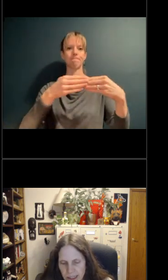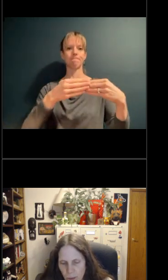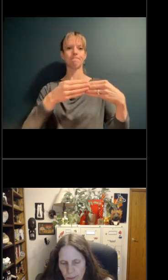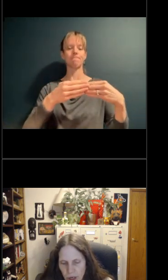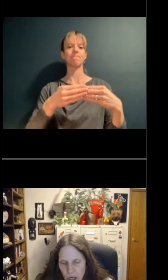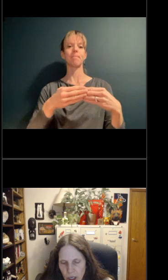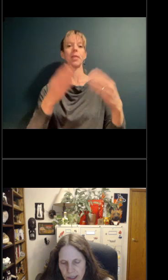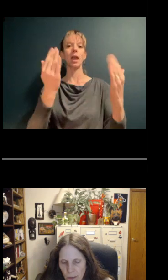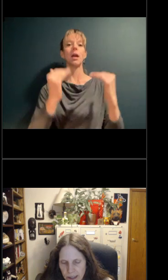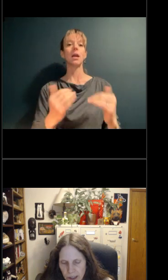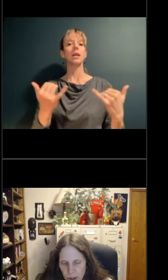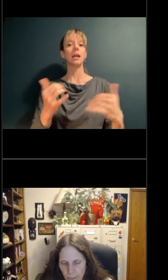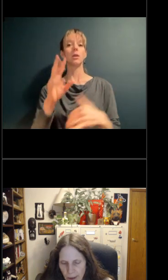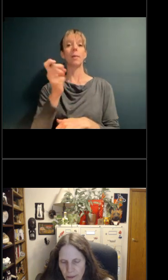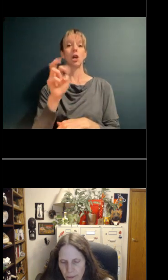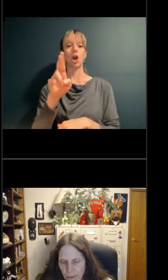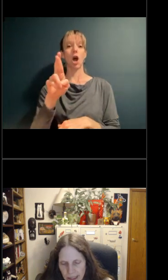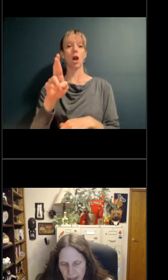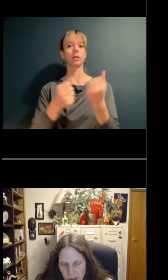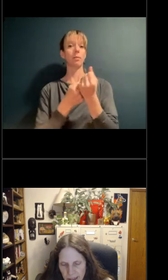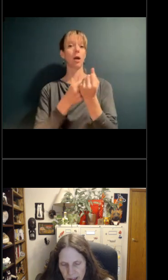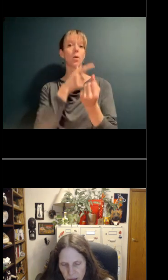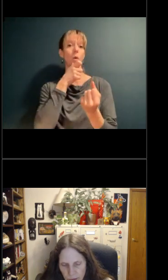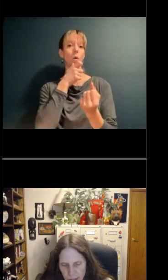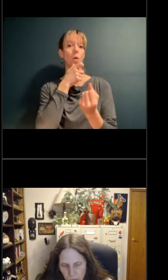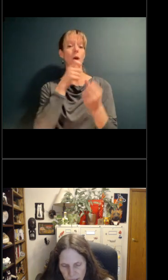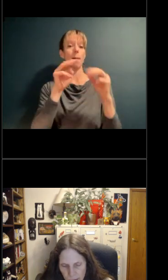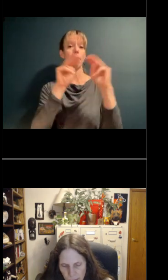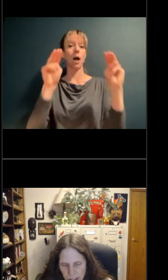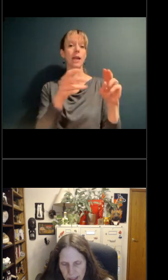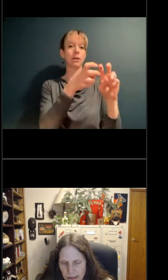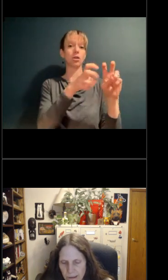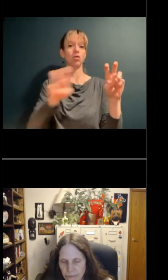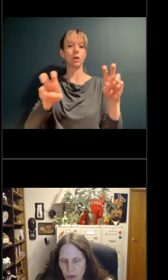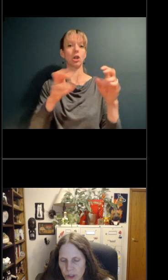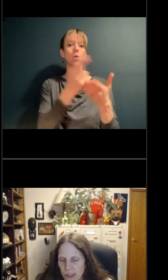Today's webinar is sponsored by the Montana Transition Resources project,